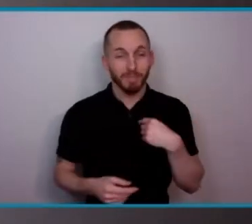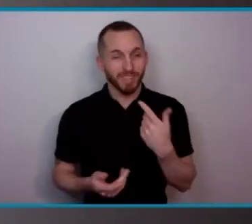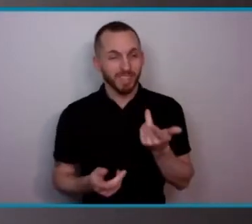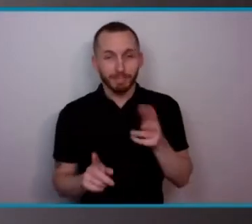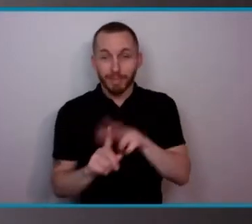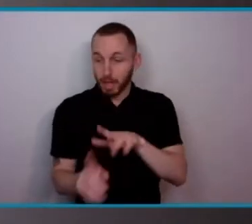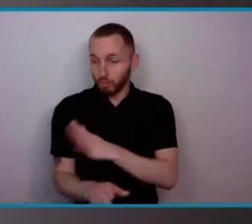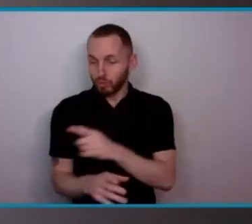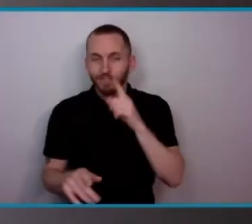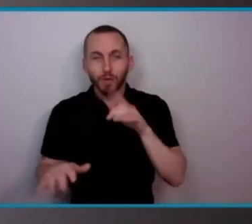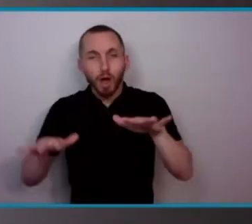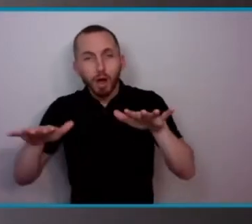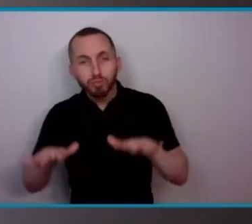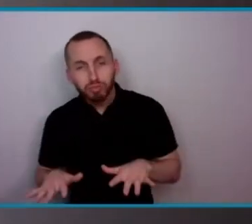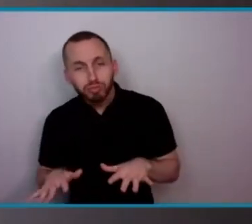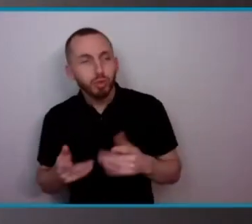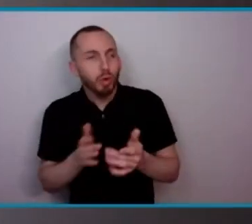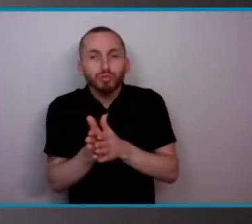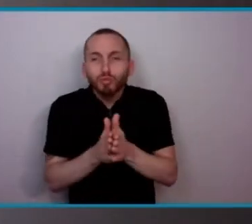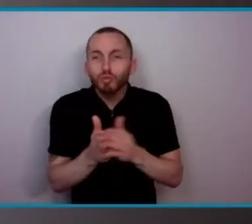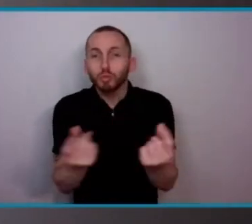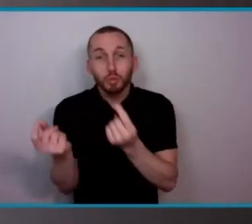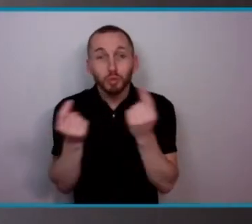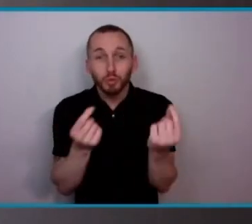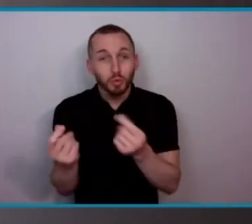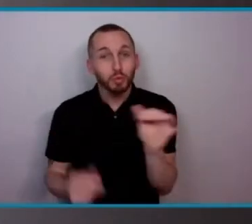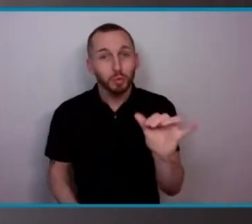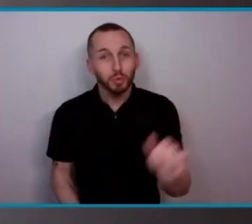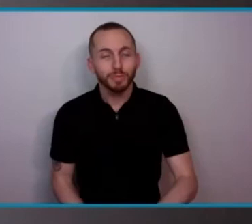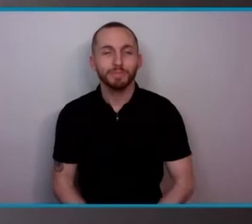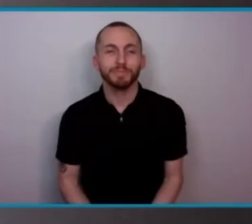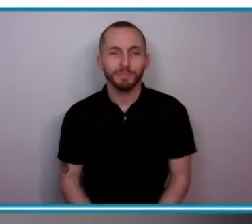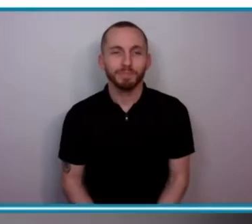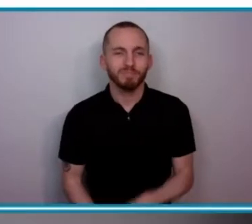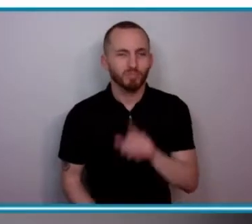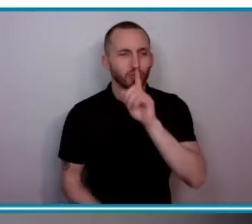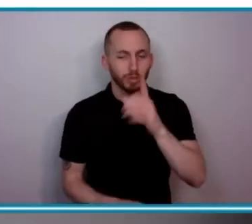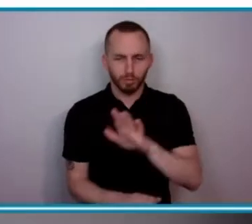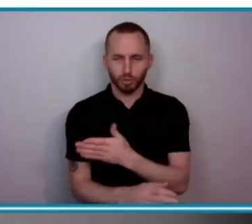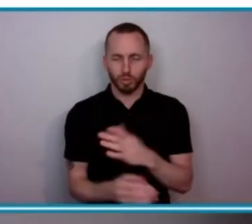during the day to get things done as well. So it's very important. Fantastic.